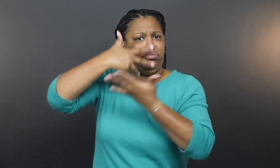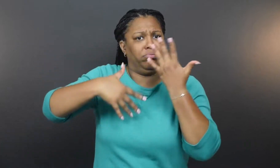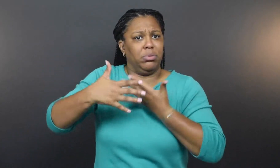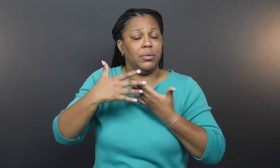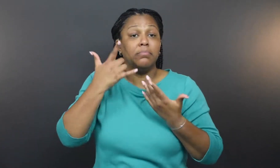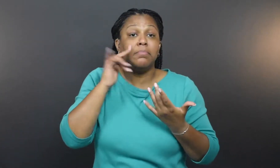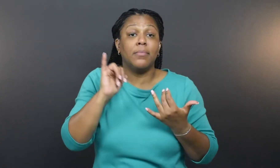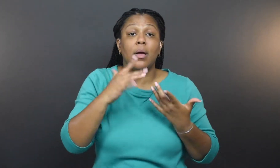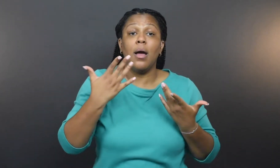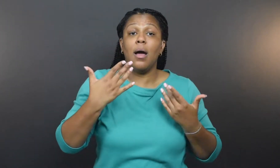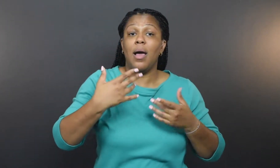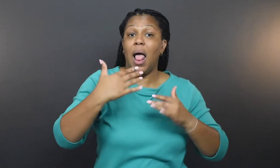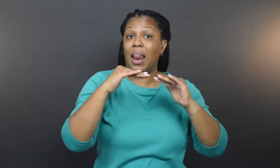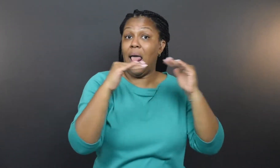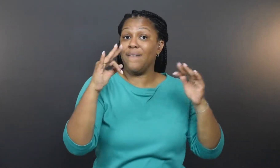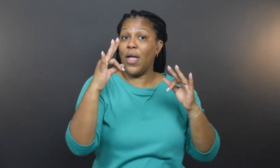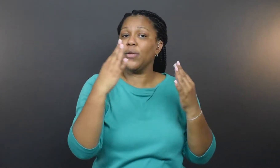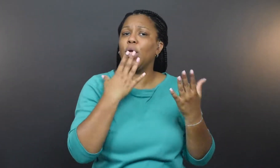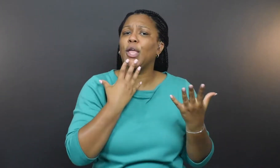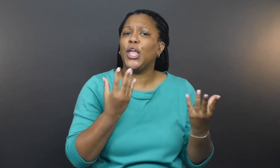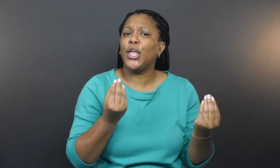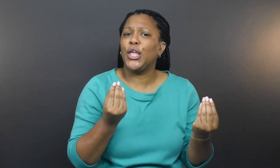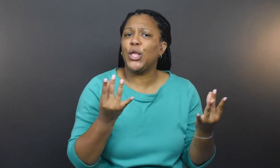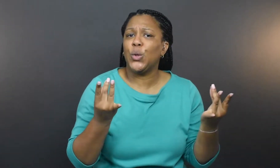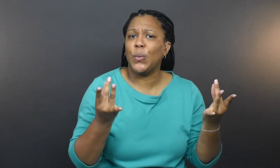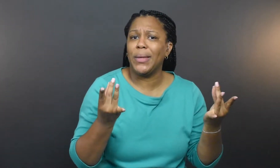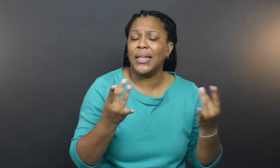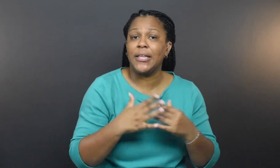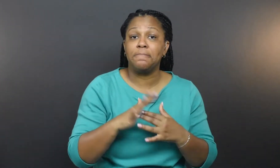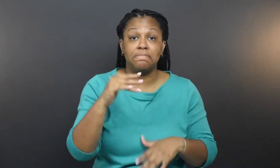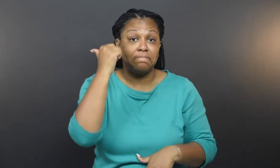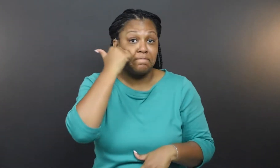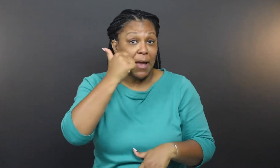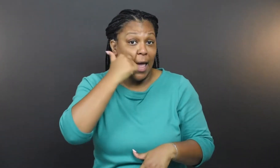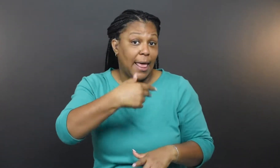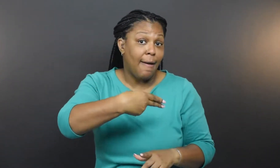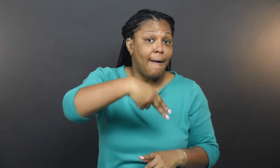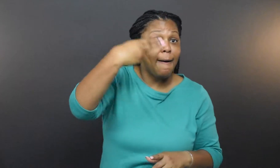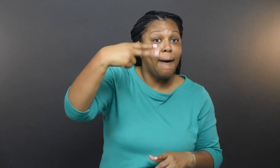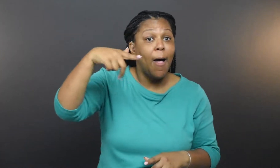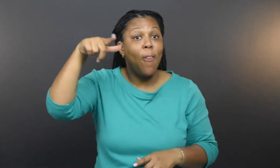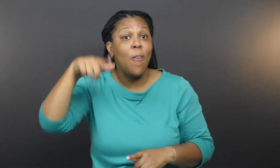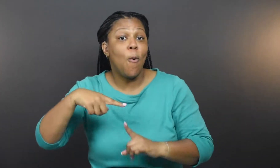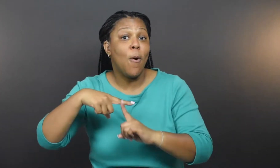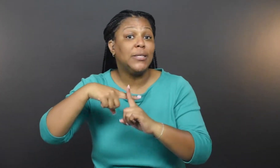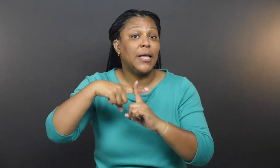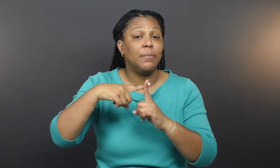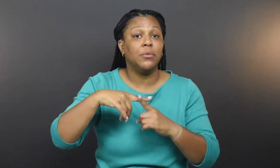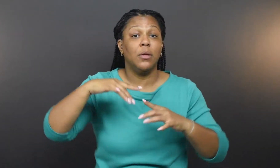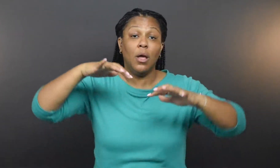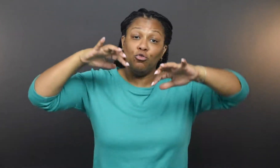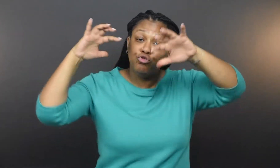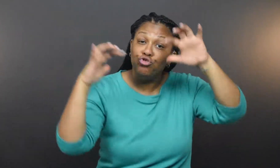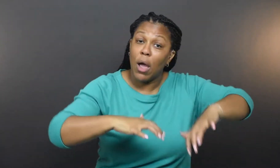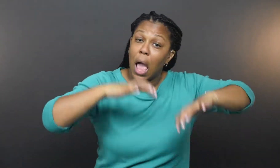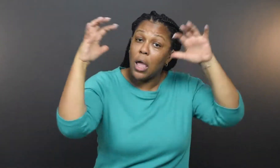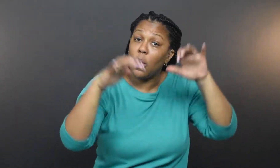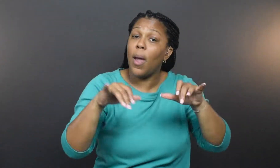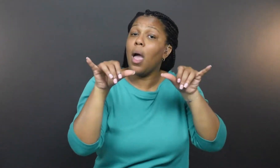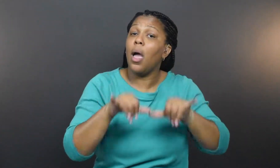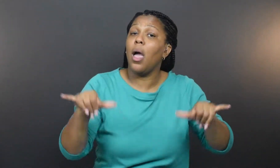such as levels of humidity, daily high and low temperatures, rainfall patterns,